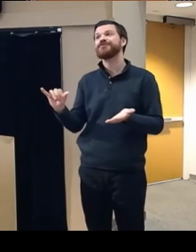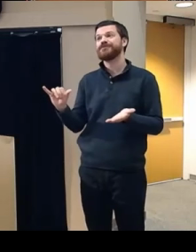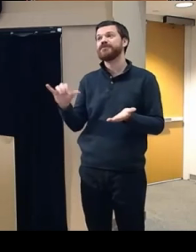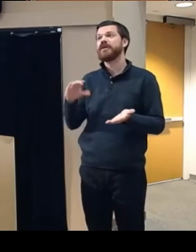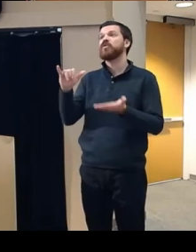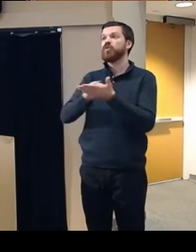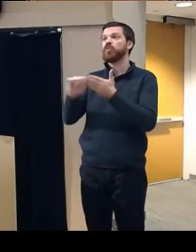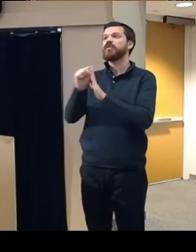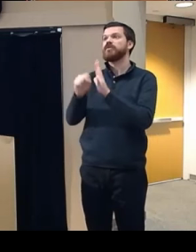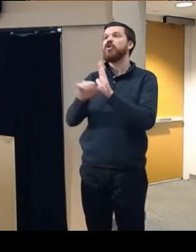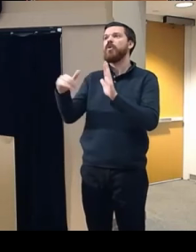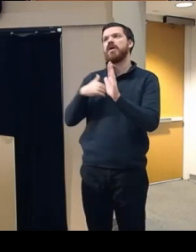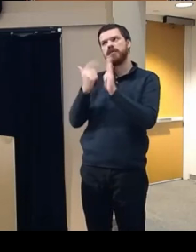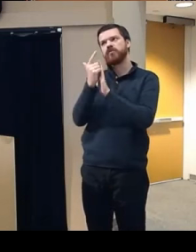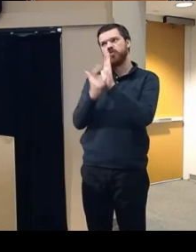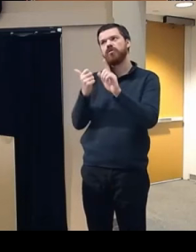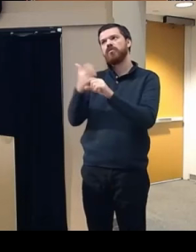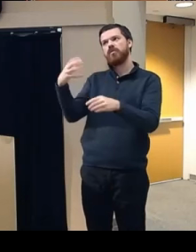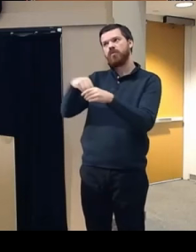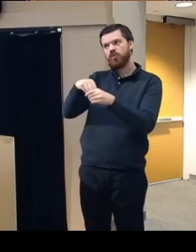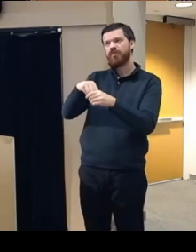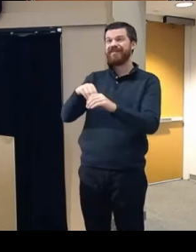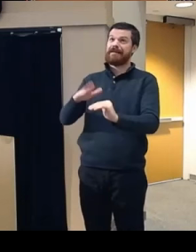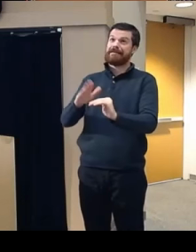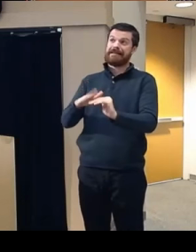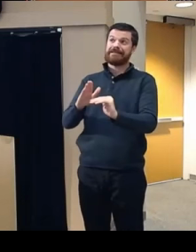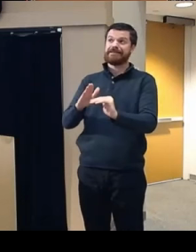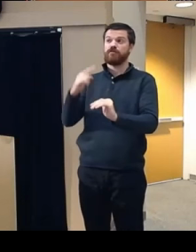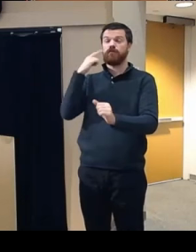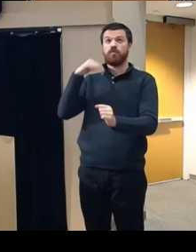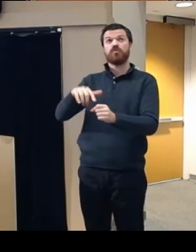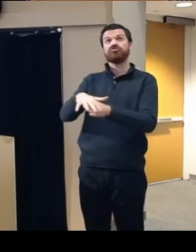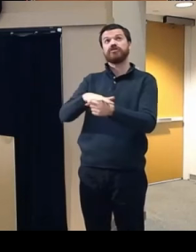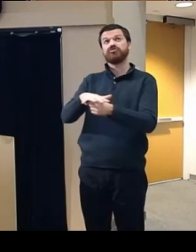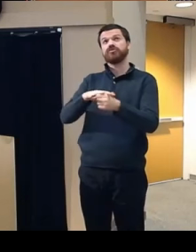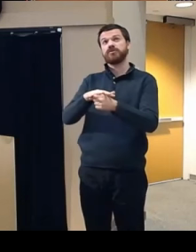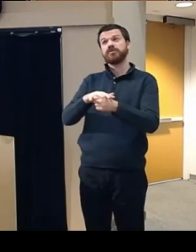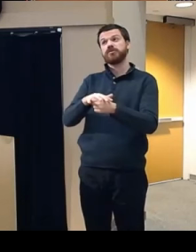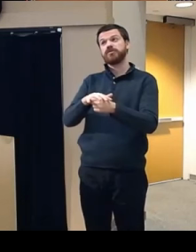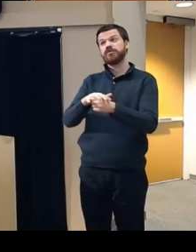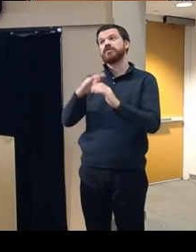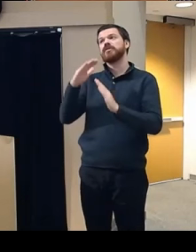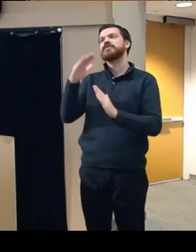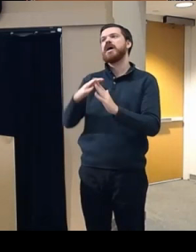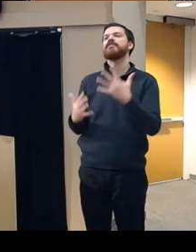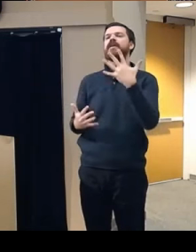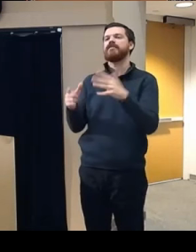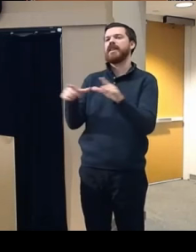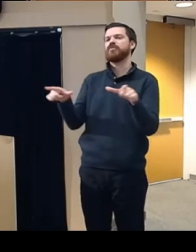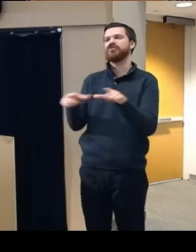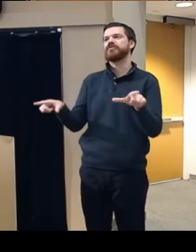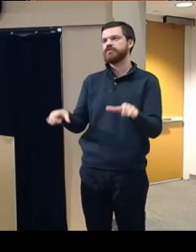York State also has laws that include at least in your region um including your top five languages